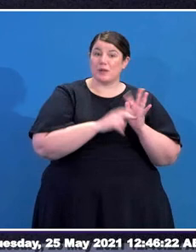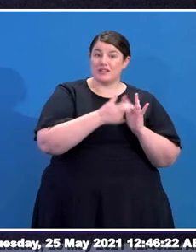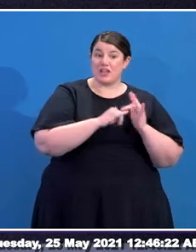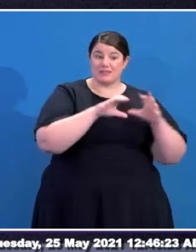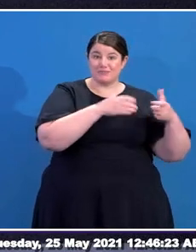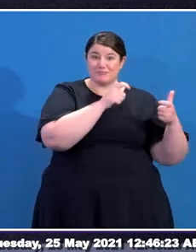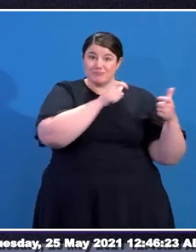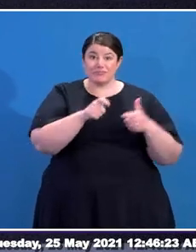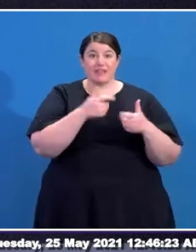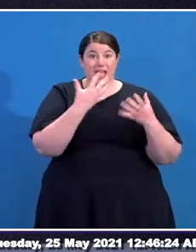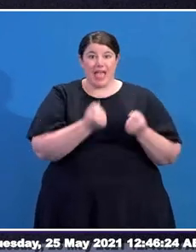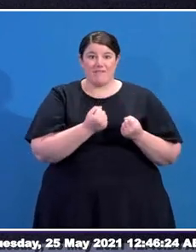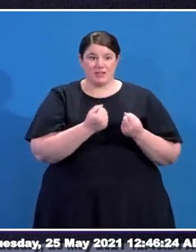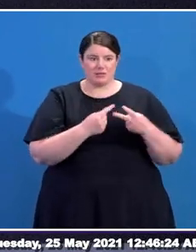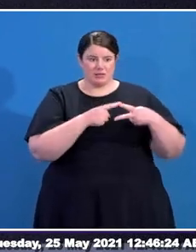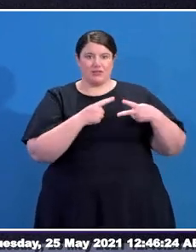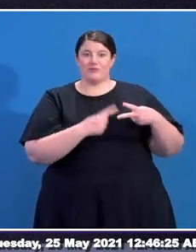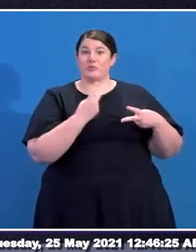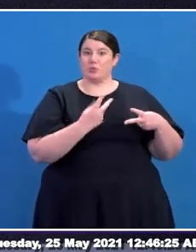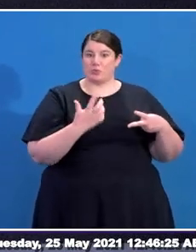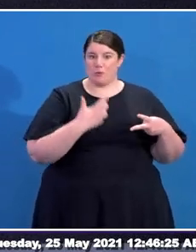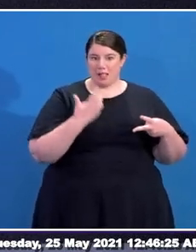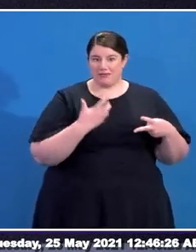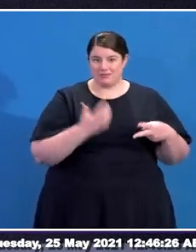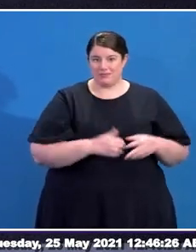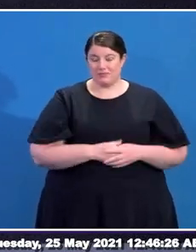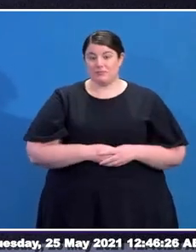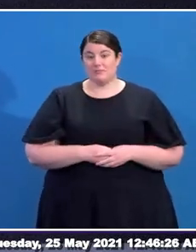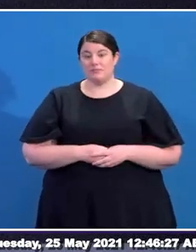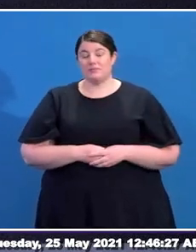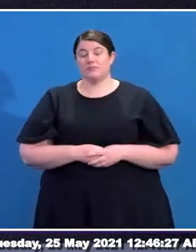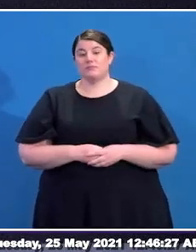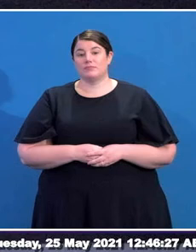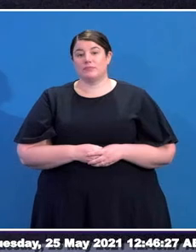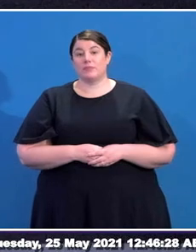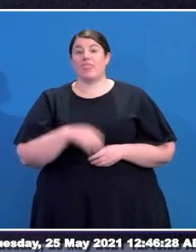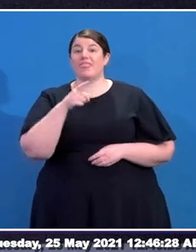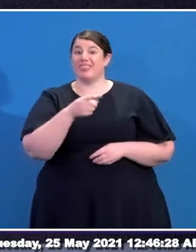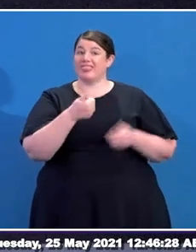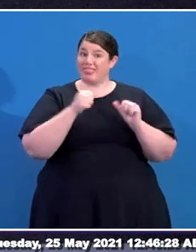You became aware that Sunnyfield had stood down SP1 and SP2?